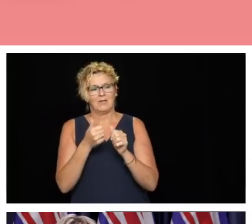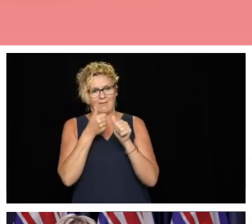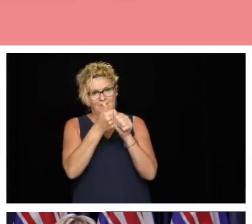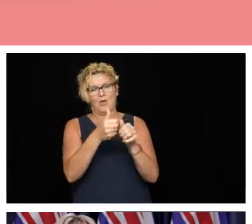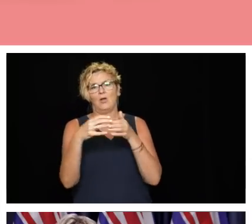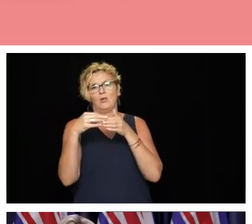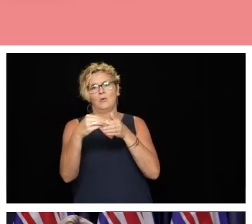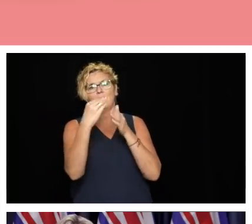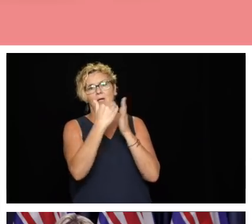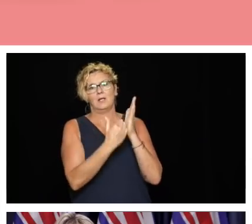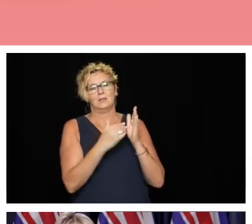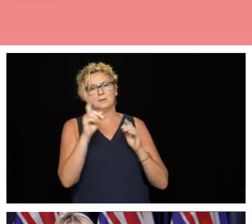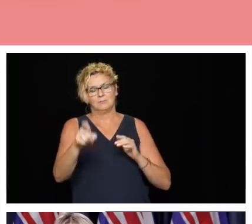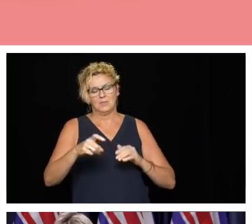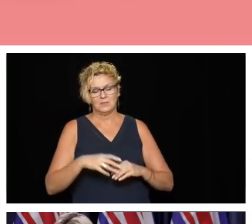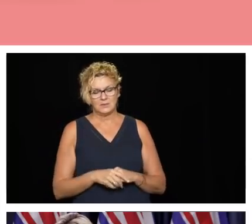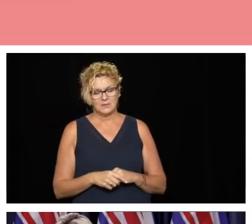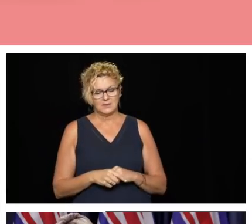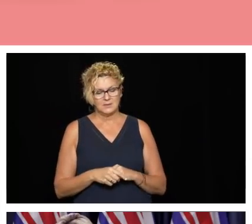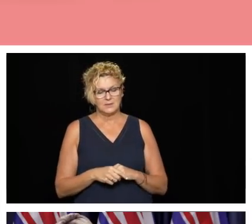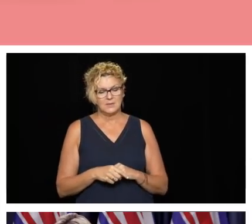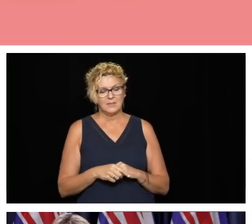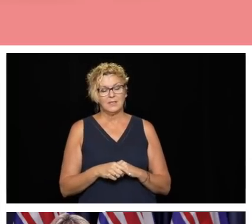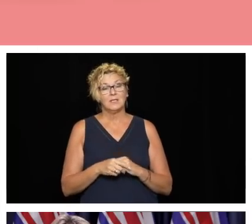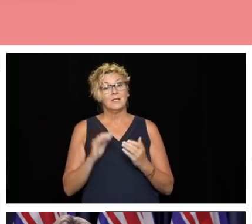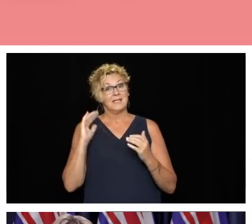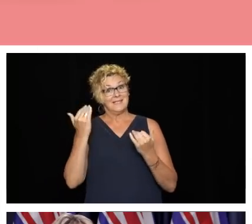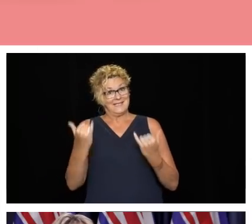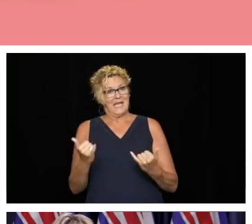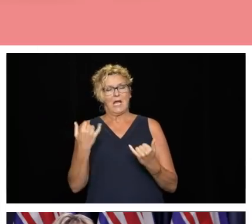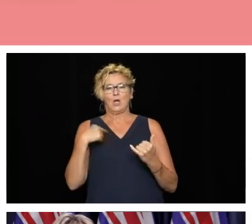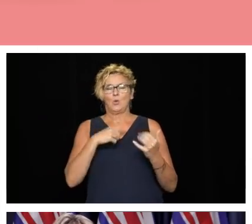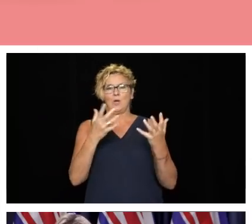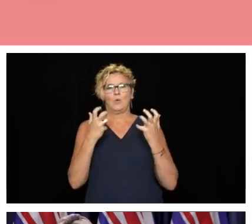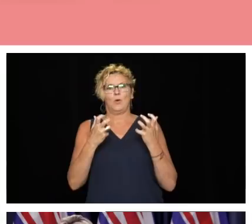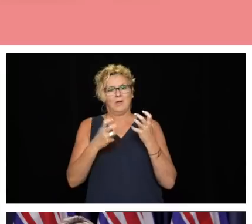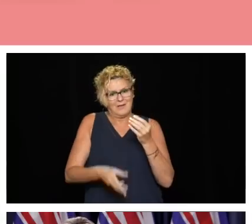community or the work we are doing with the public health and long-term care and